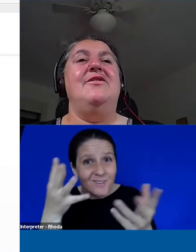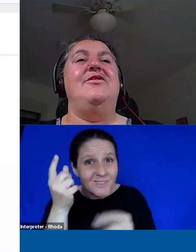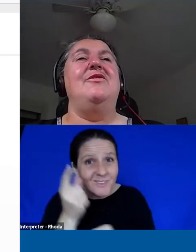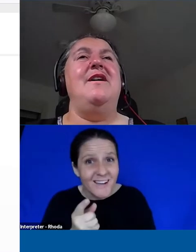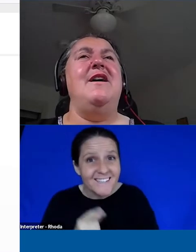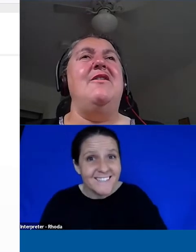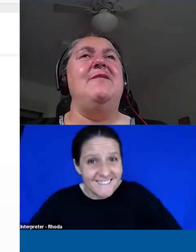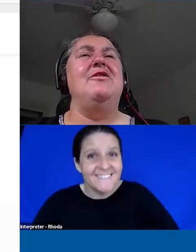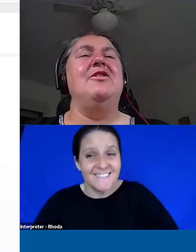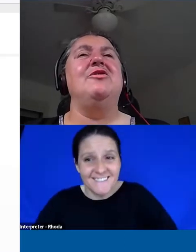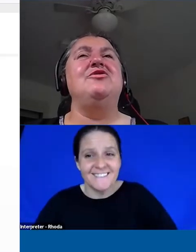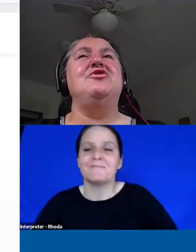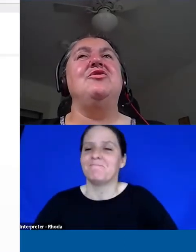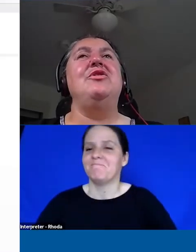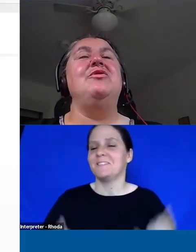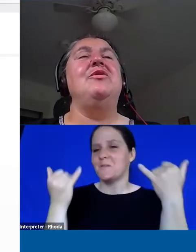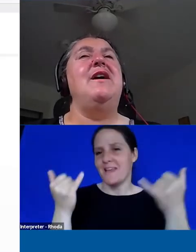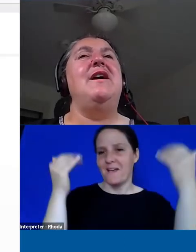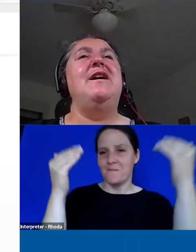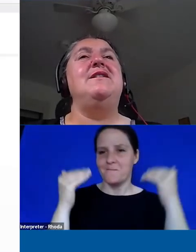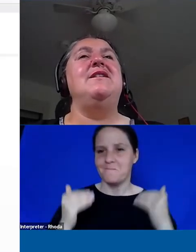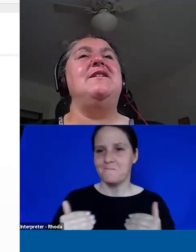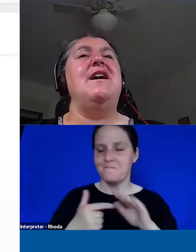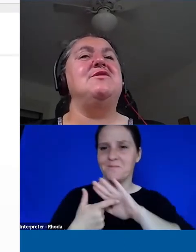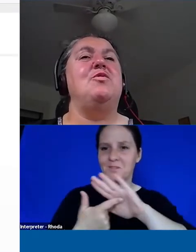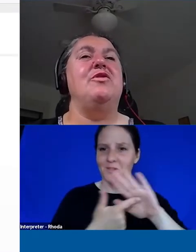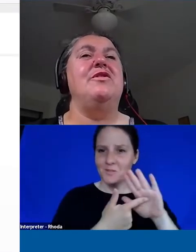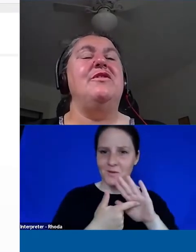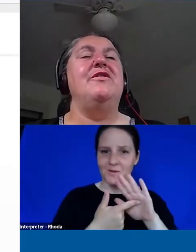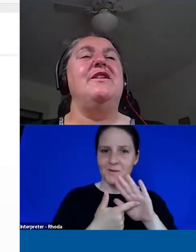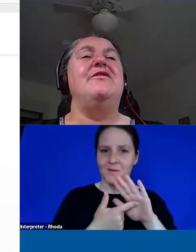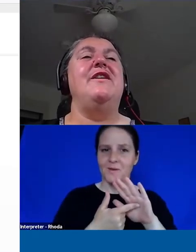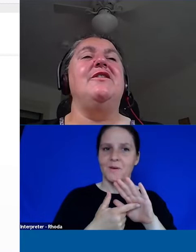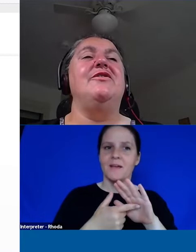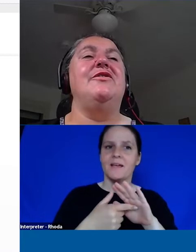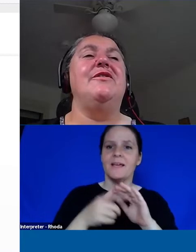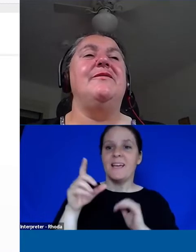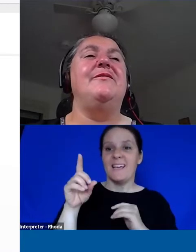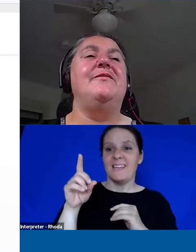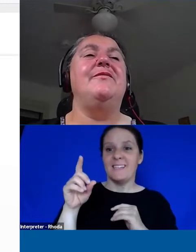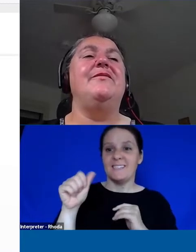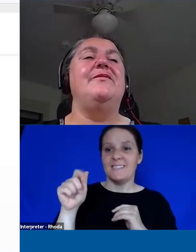So now I'm gonna go and show you a data dashboard that fails.